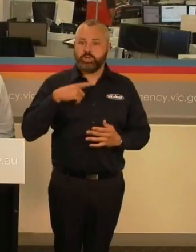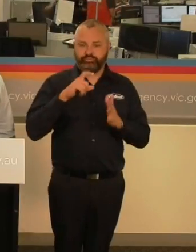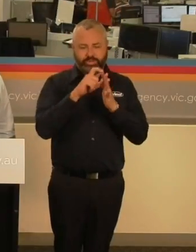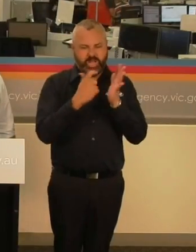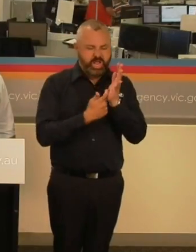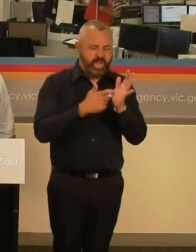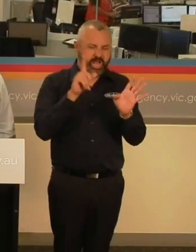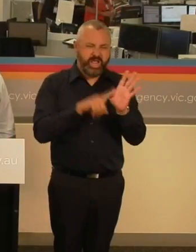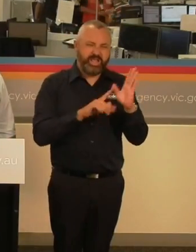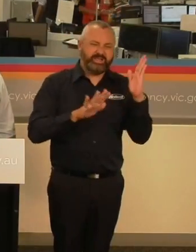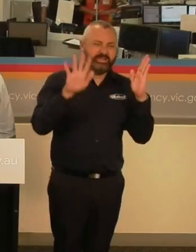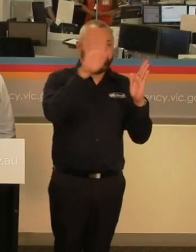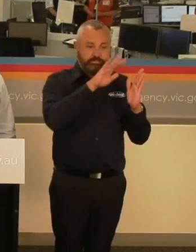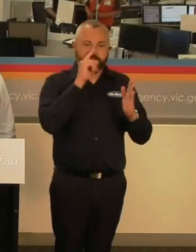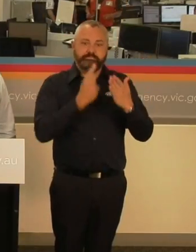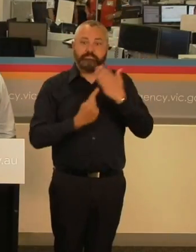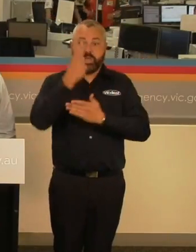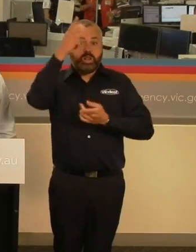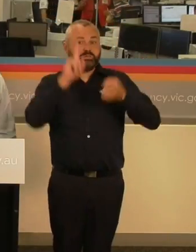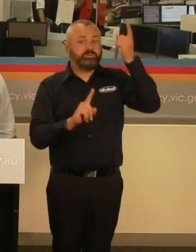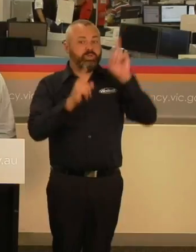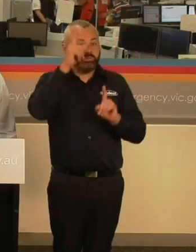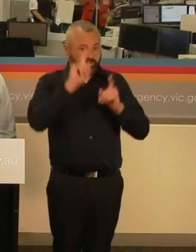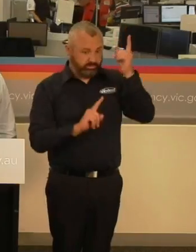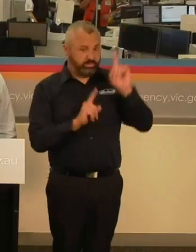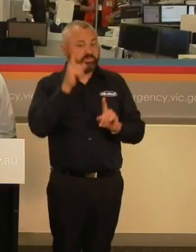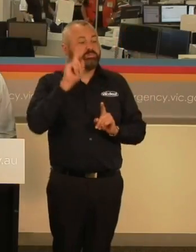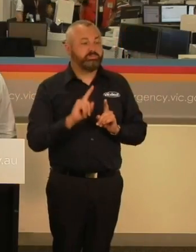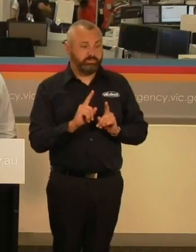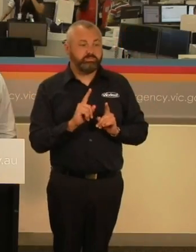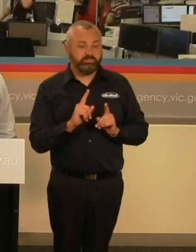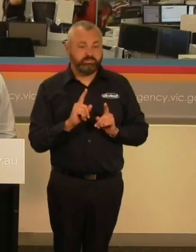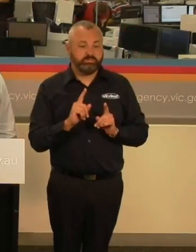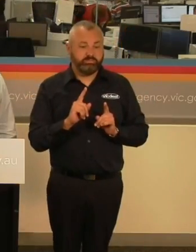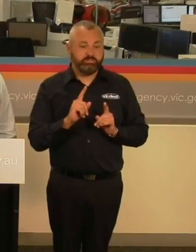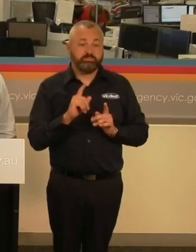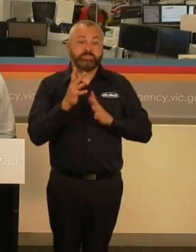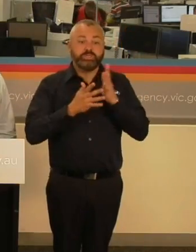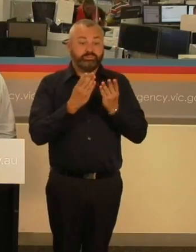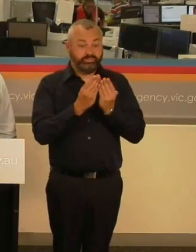ground so it's going to be dry hot and a change in the South but the changes not